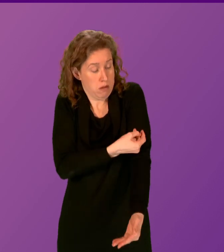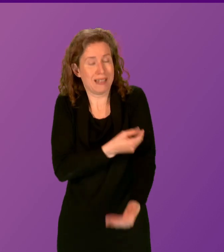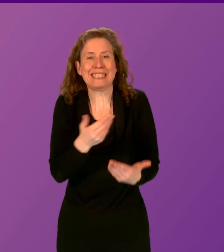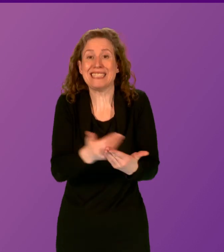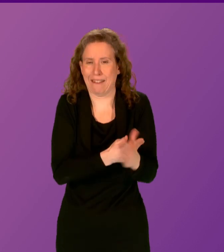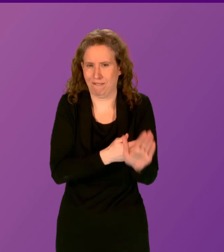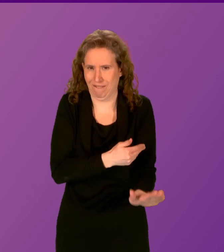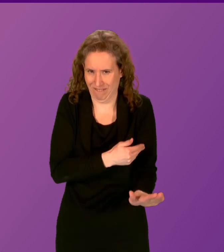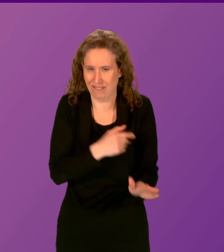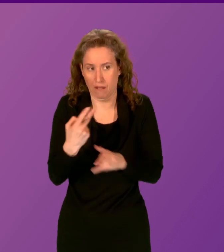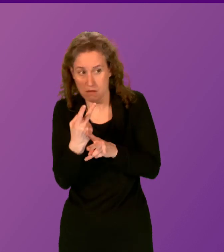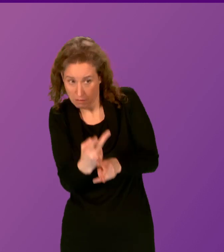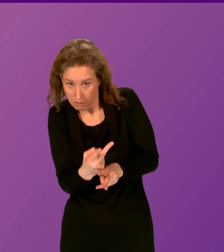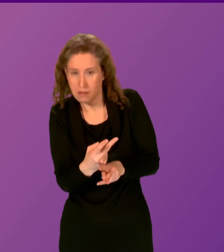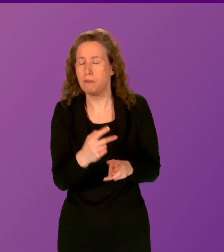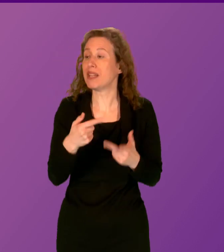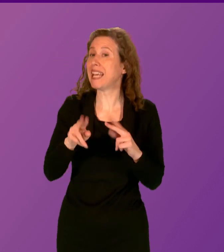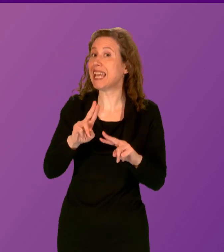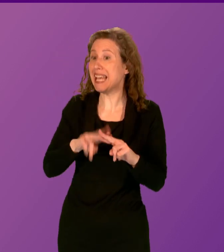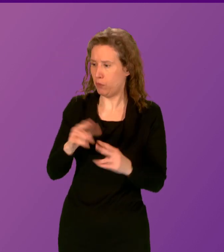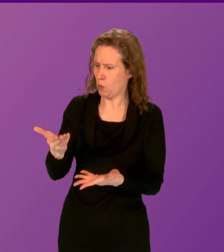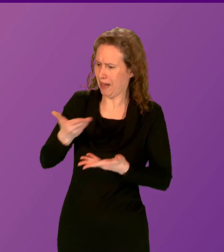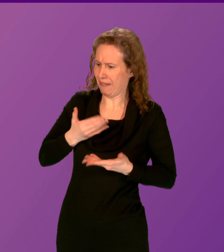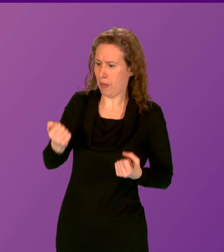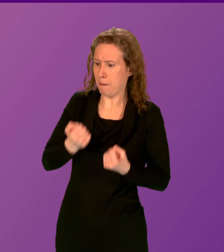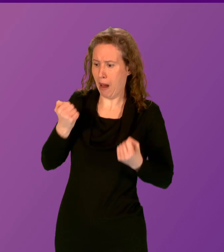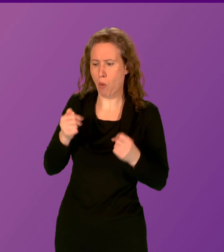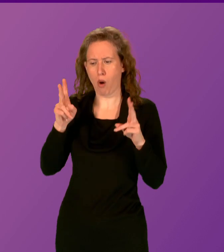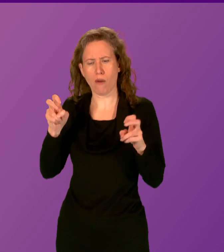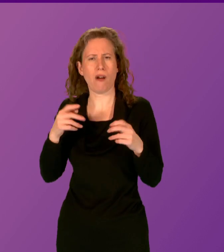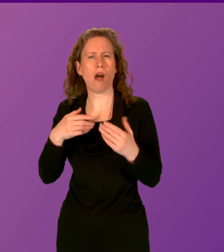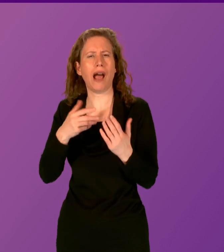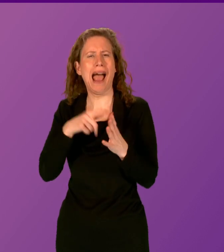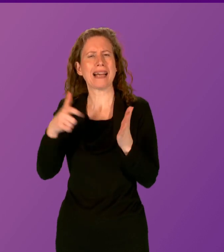If we had power over the Misuse of Drugs Act 1971, for example, we would seek to make changes